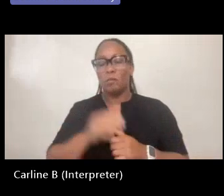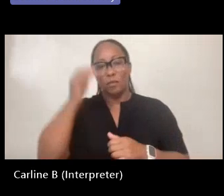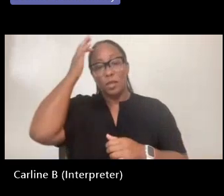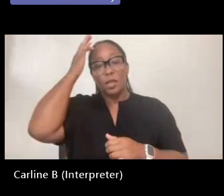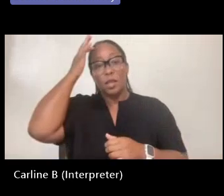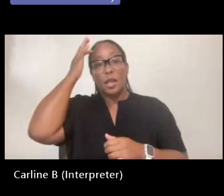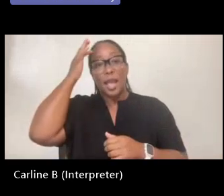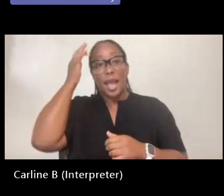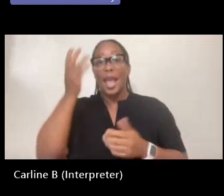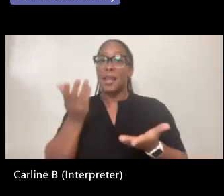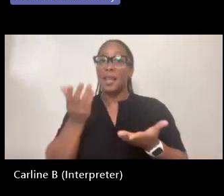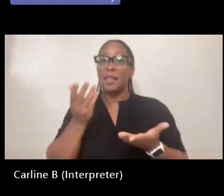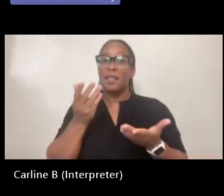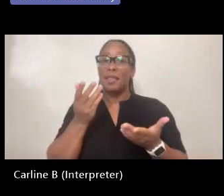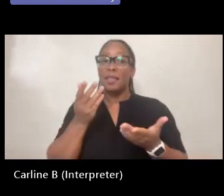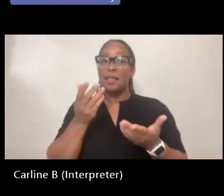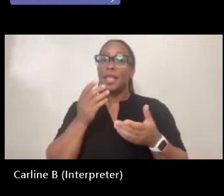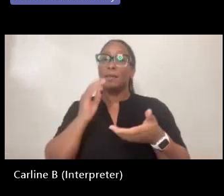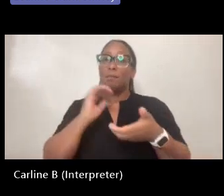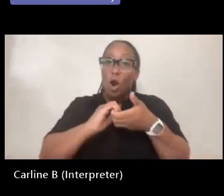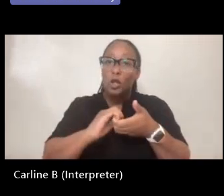And let's partner up to solve this problem together.